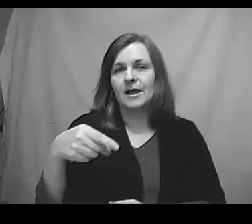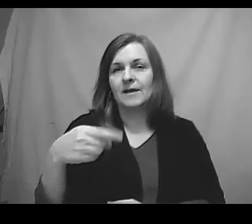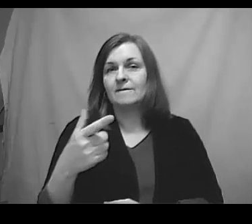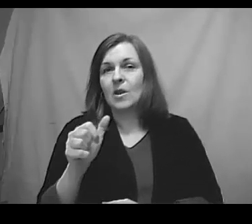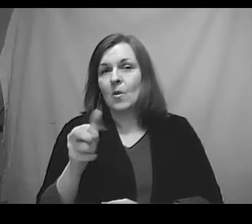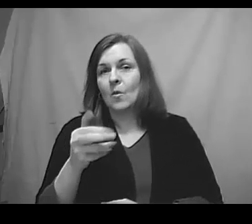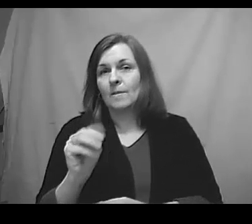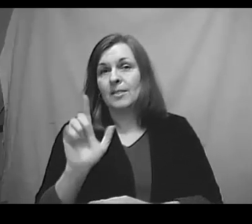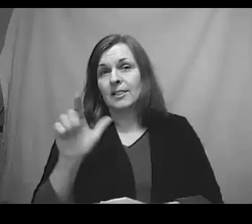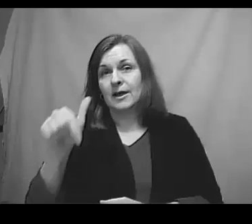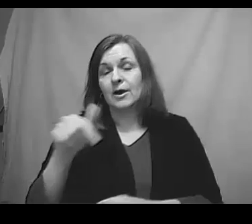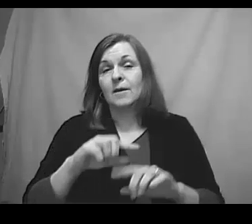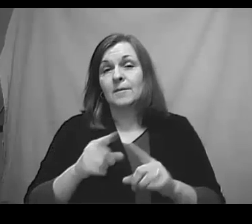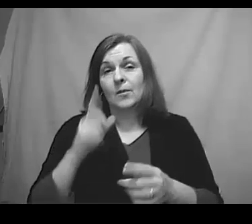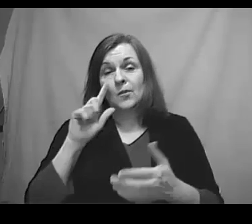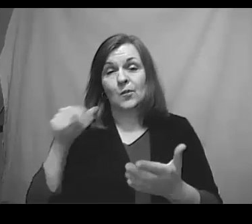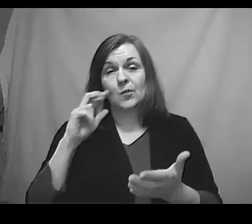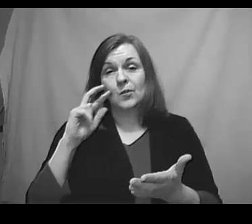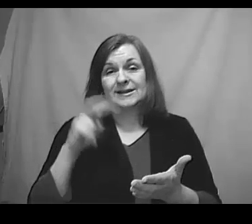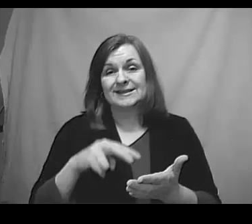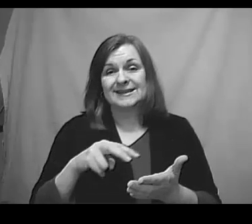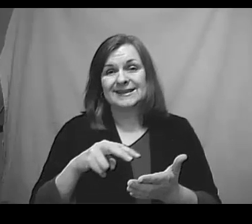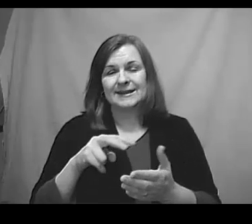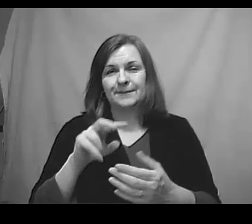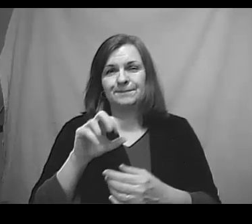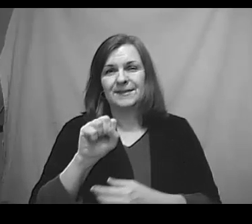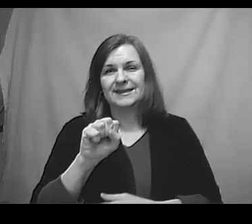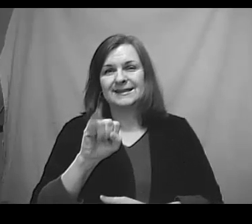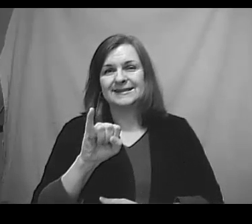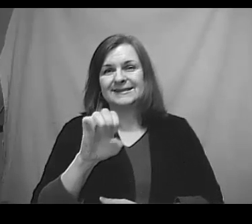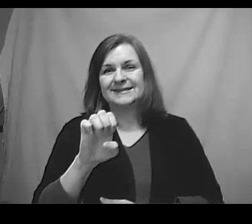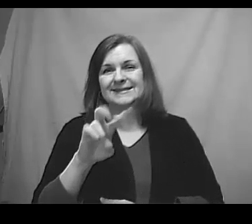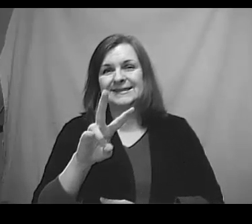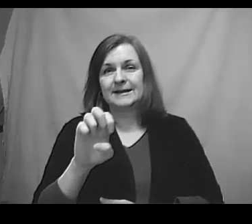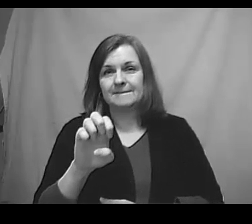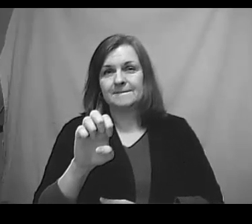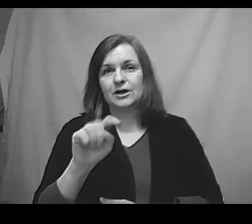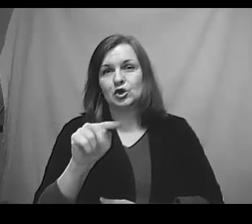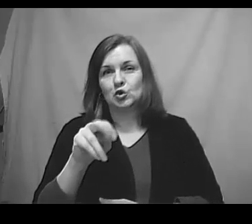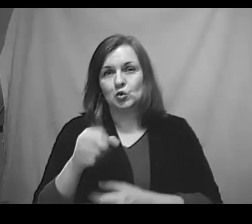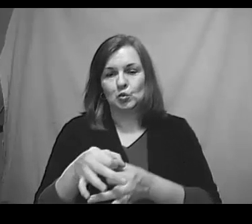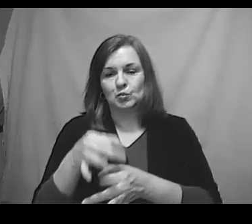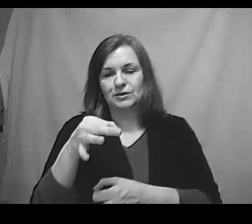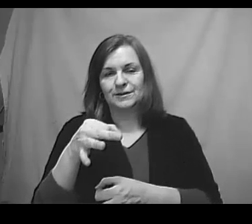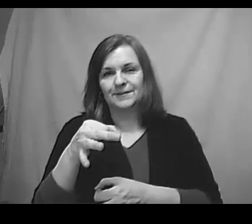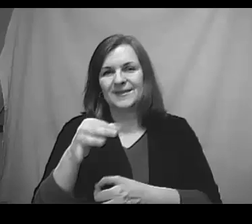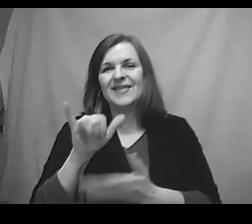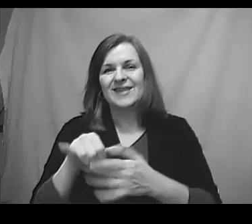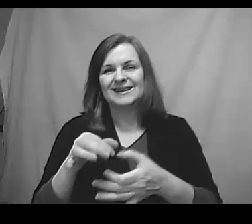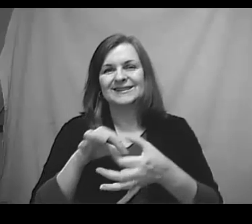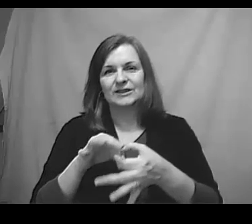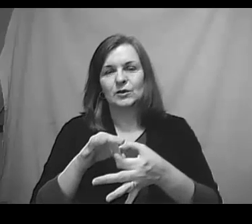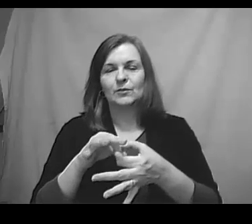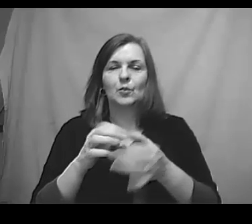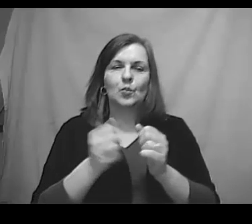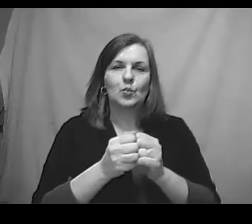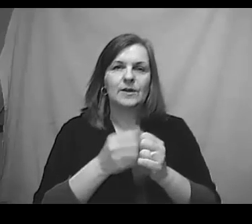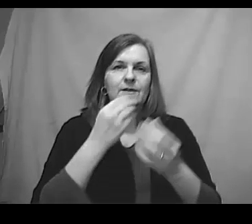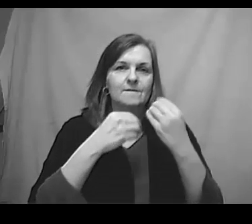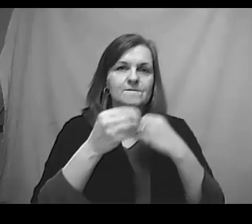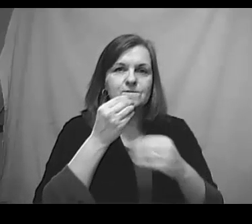xylem and the phloem later on but when we look at these sieve tubes these are associated with food